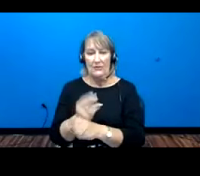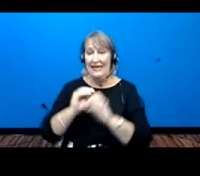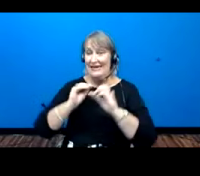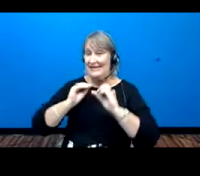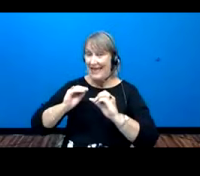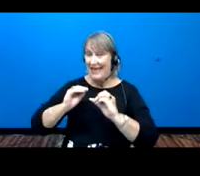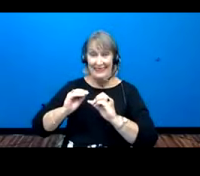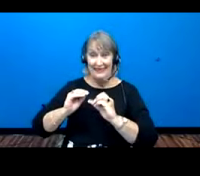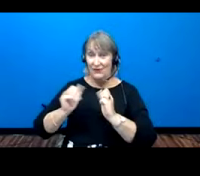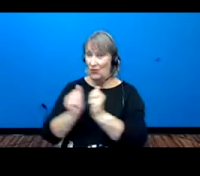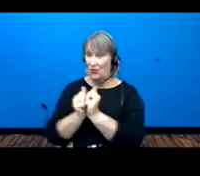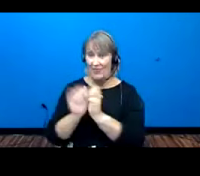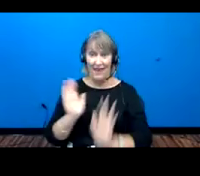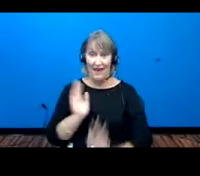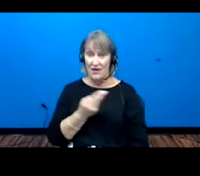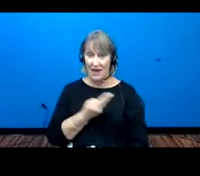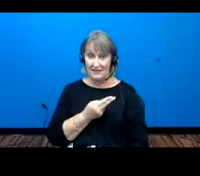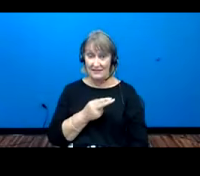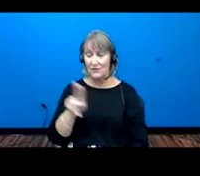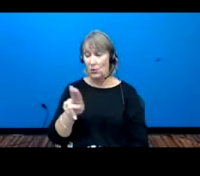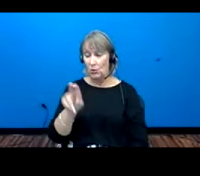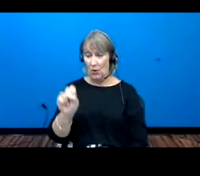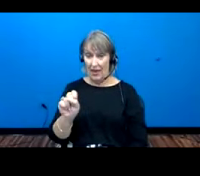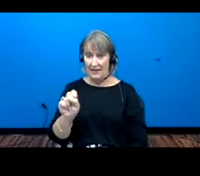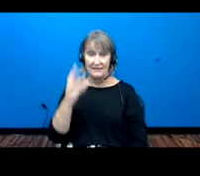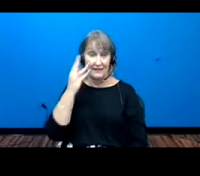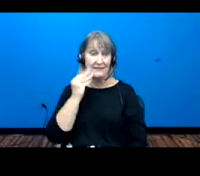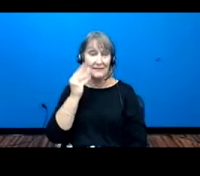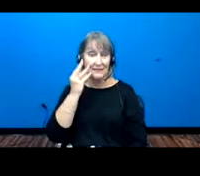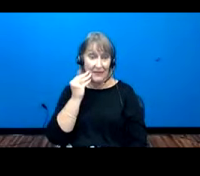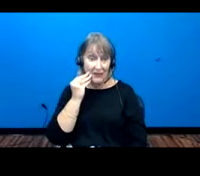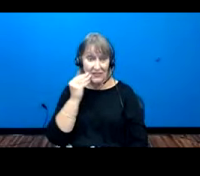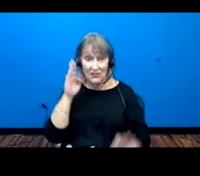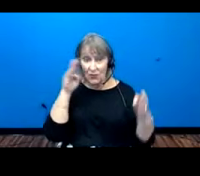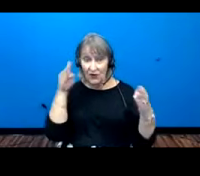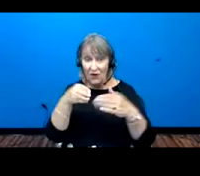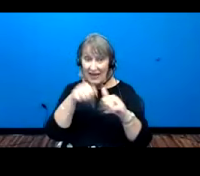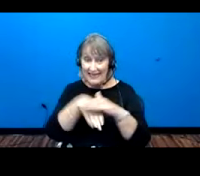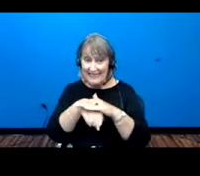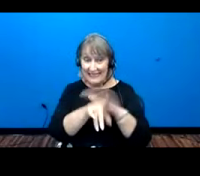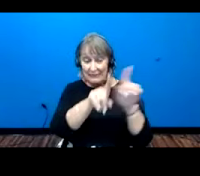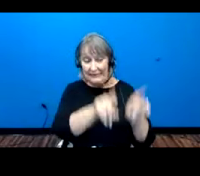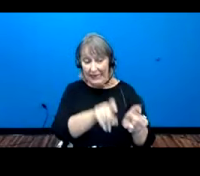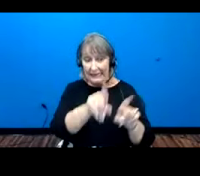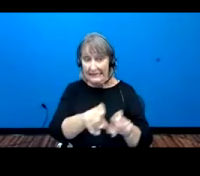So UX, user experience, focused on accessibility testing, a lot of focus groups,